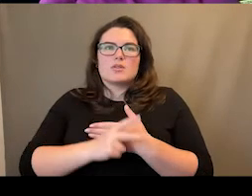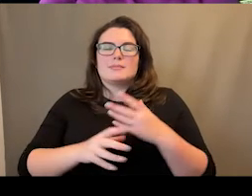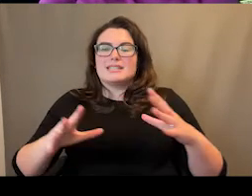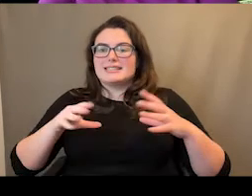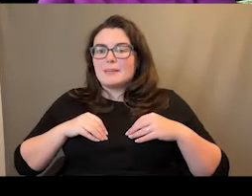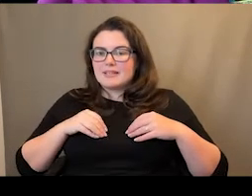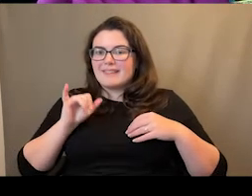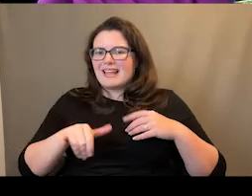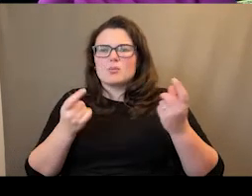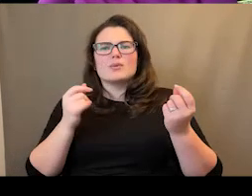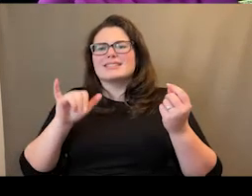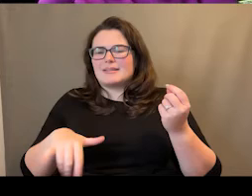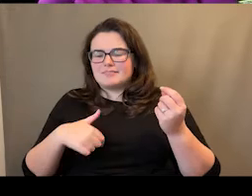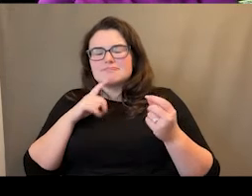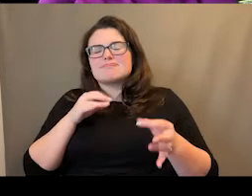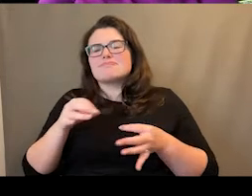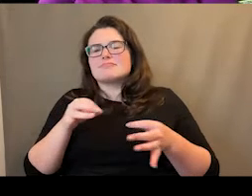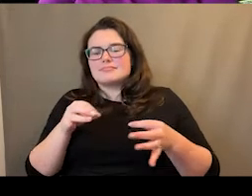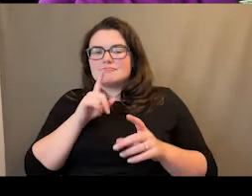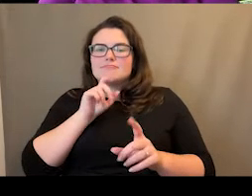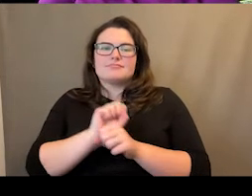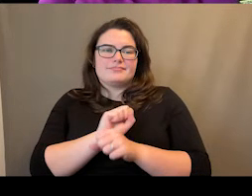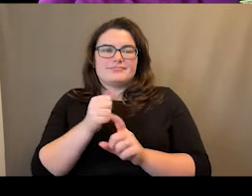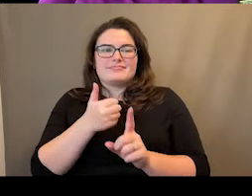What is it? It really is a mechanism for